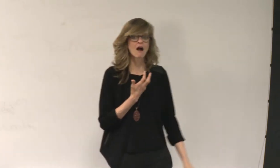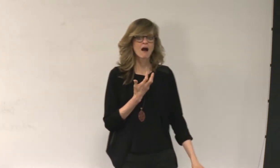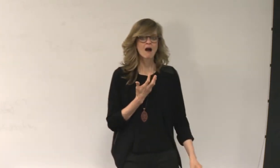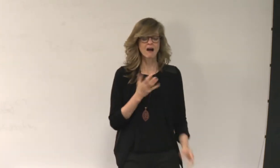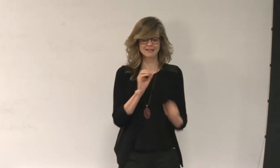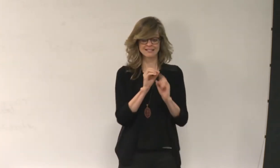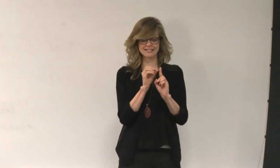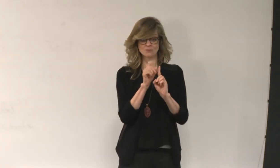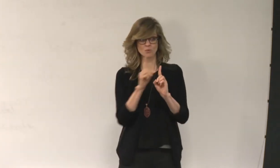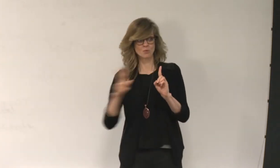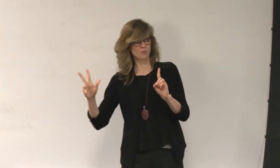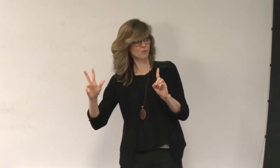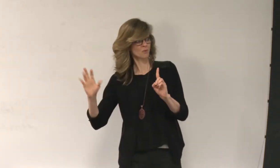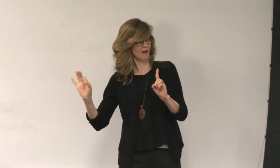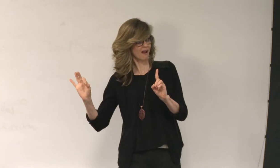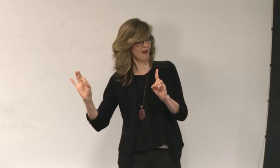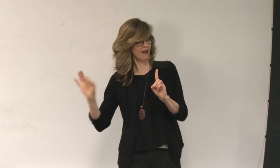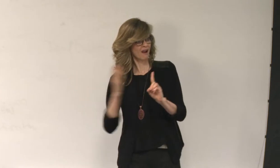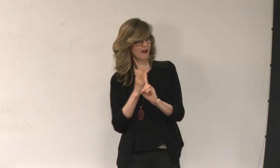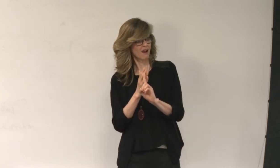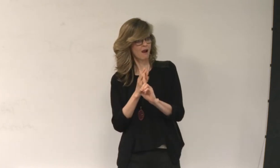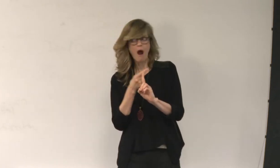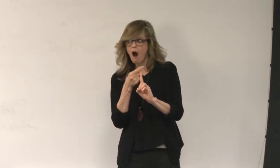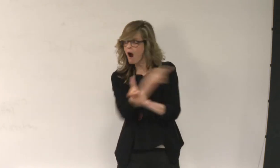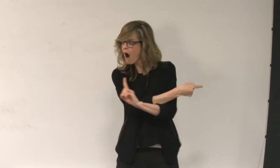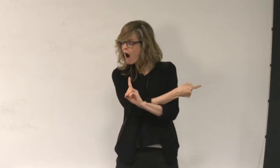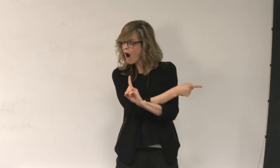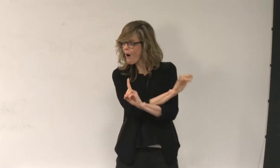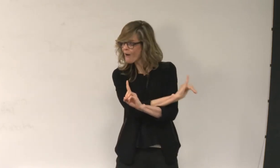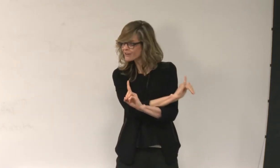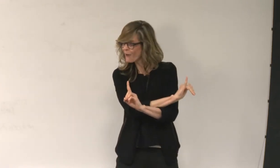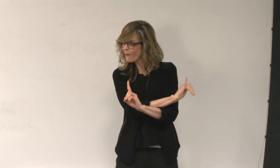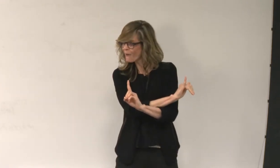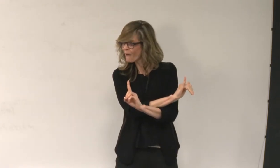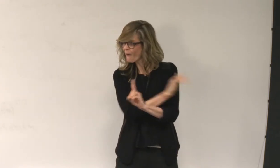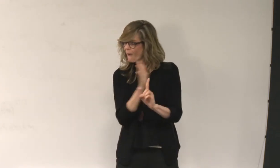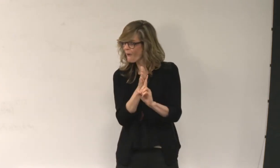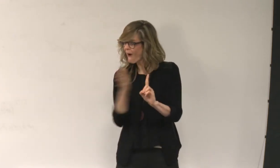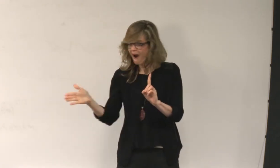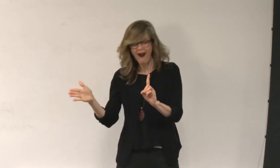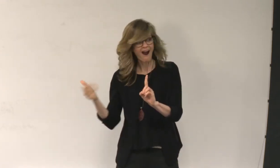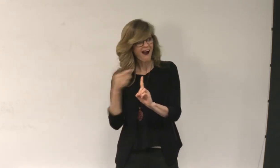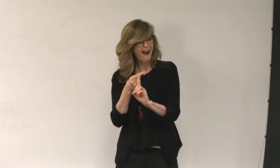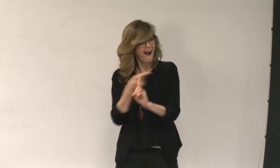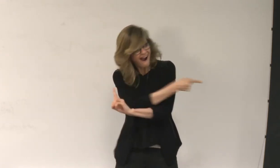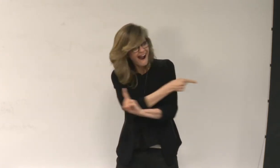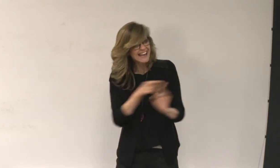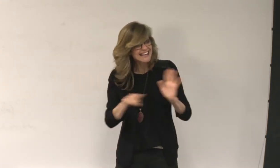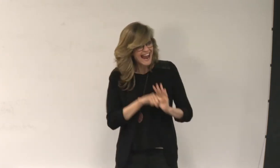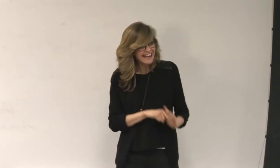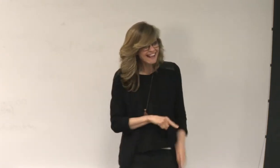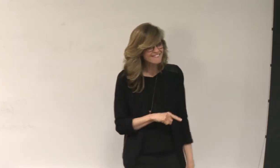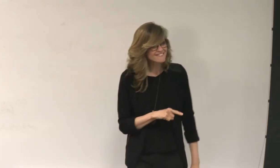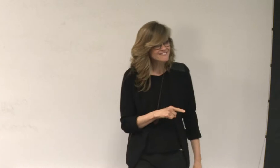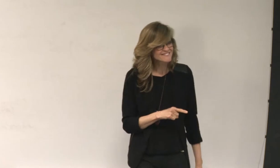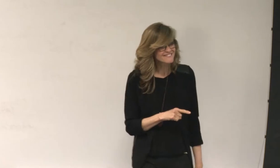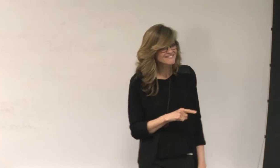AND ZERO THROUGH 9 I KNEW, BUT WE COULD GO BACKWARDS FROM ZERO AND GO INTO THE NEGATIVE.